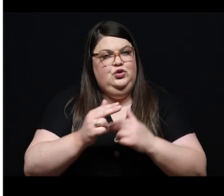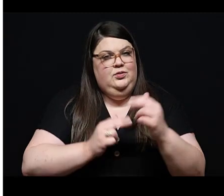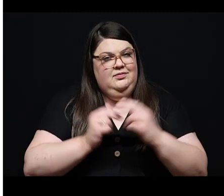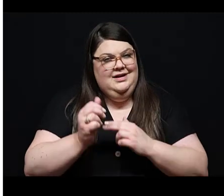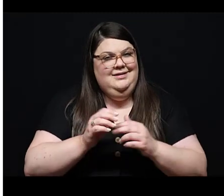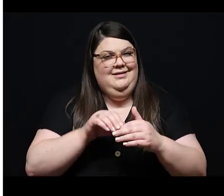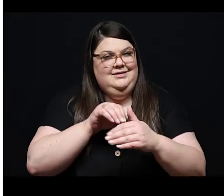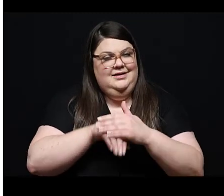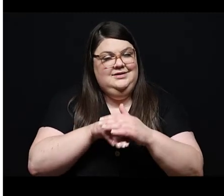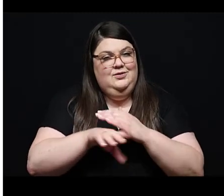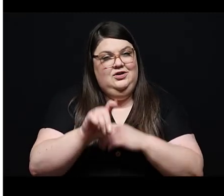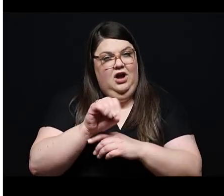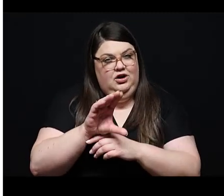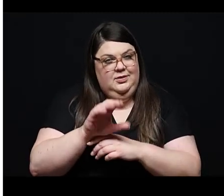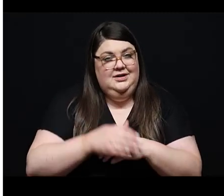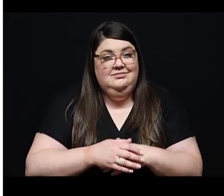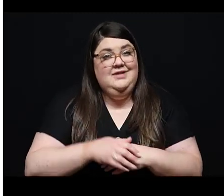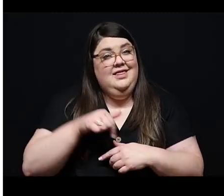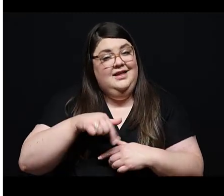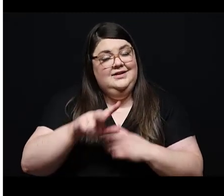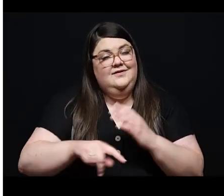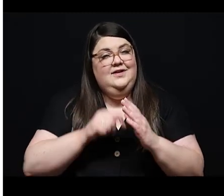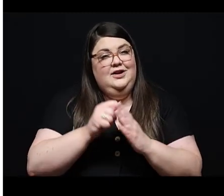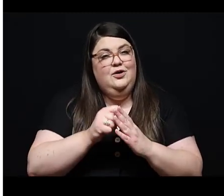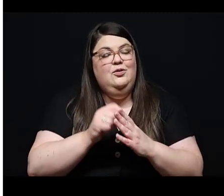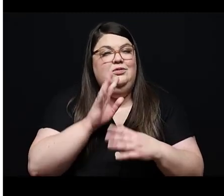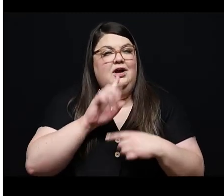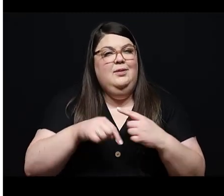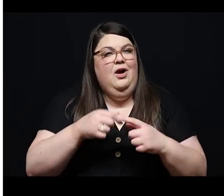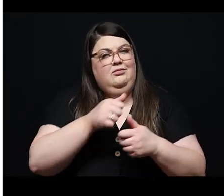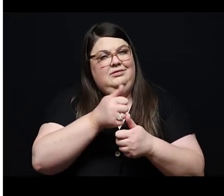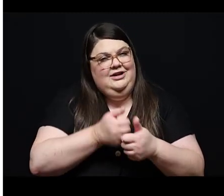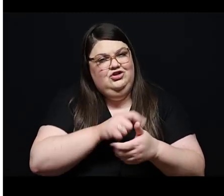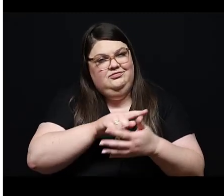This video will cover these features which include headings and styles,